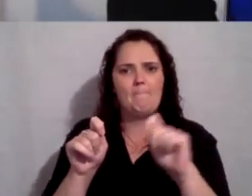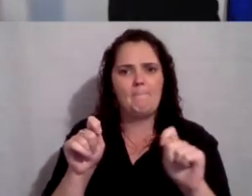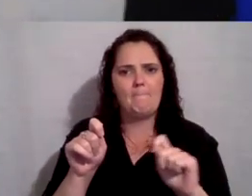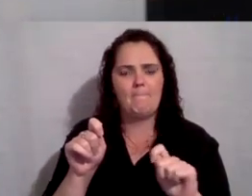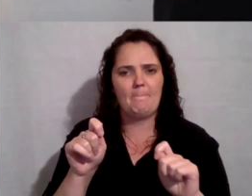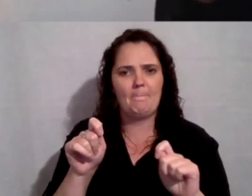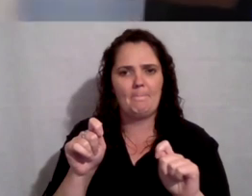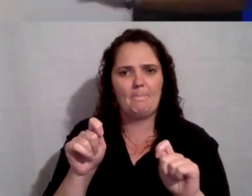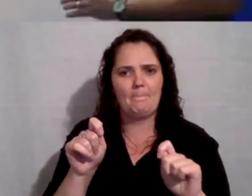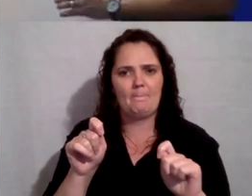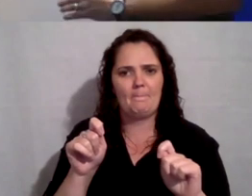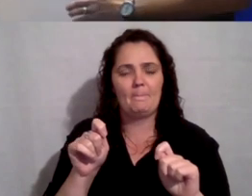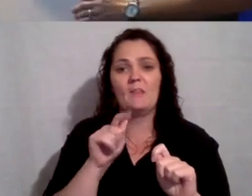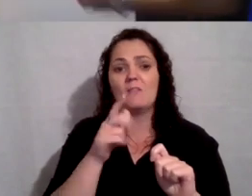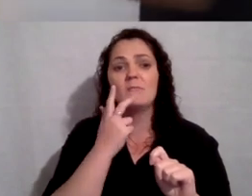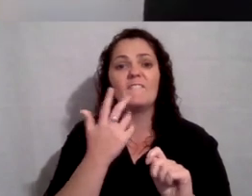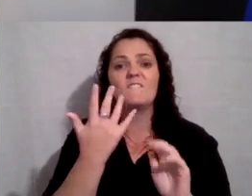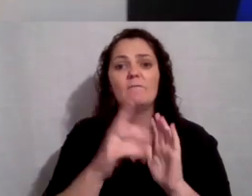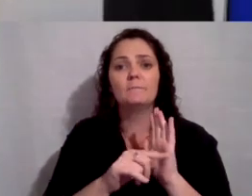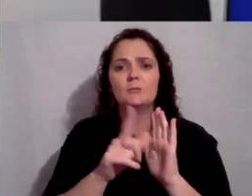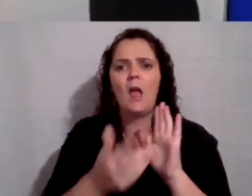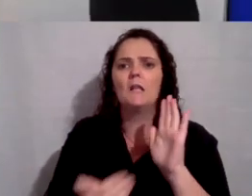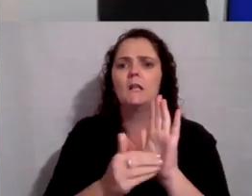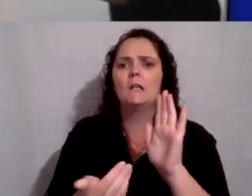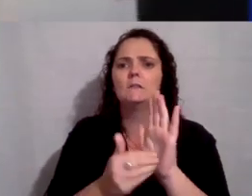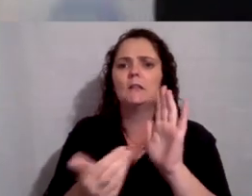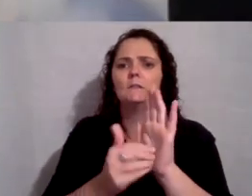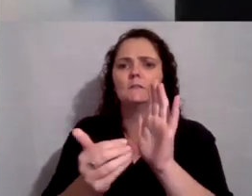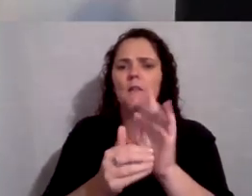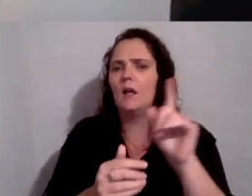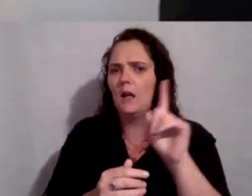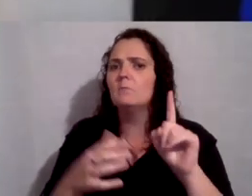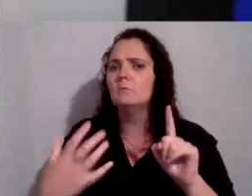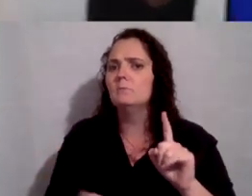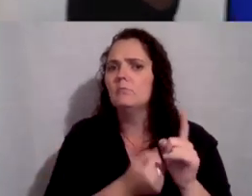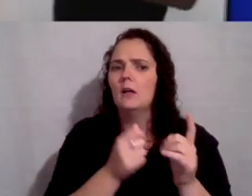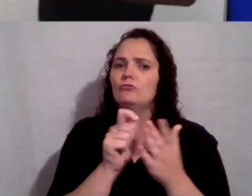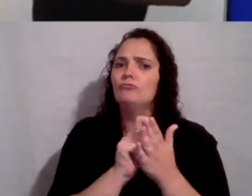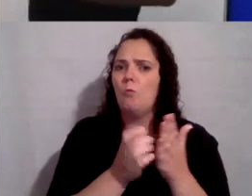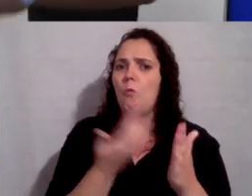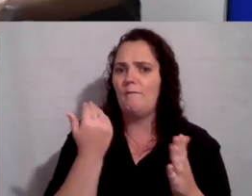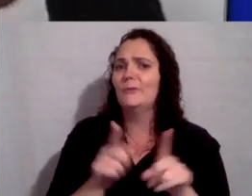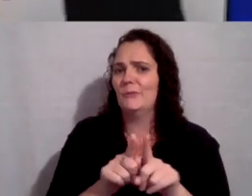So don't take this last four or five minutes to just add, also use it to subtract and to build emphasis in your drawing.